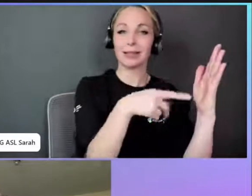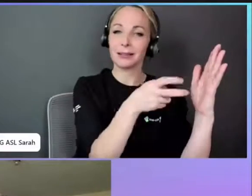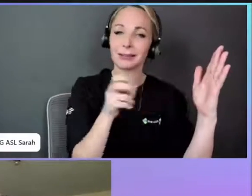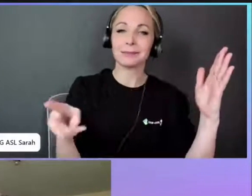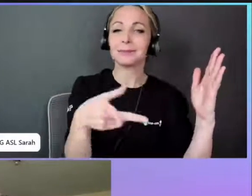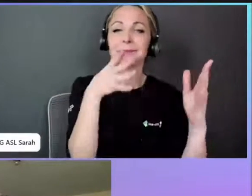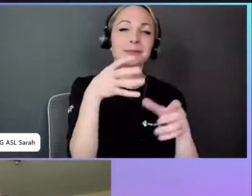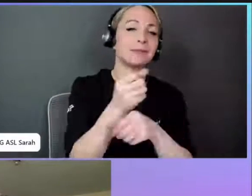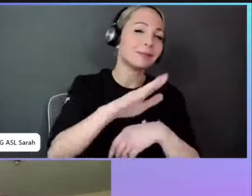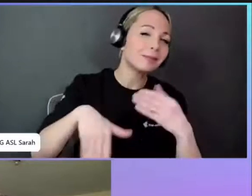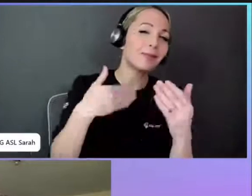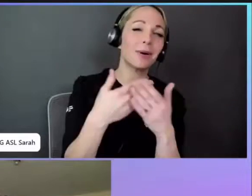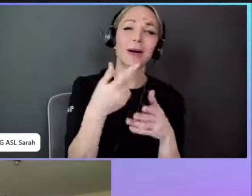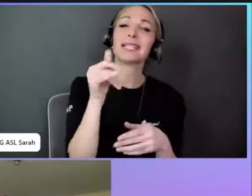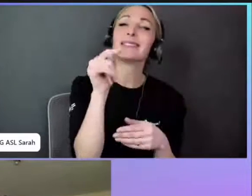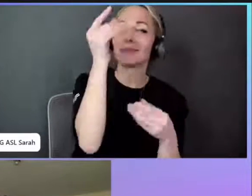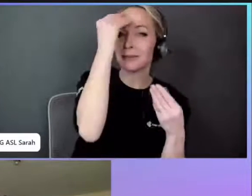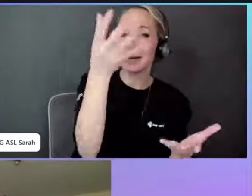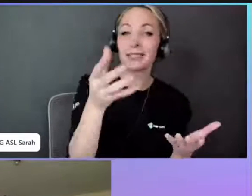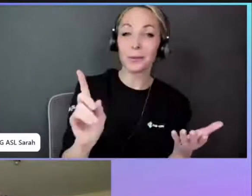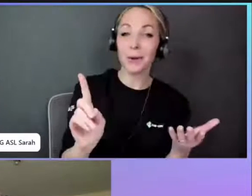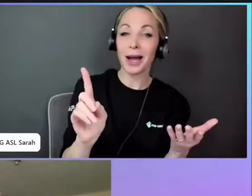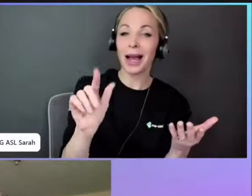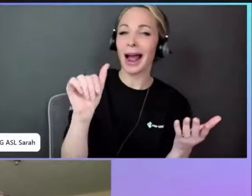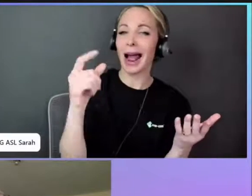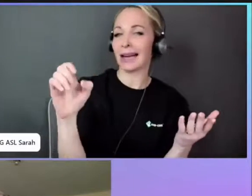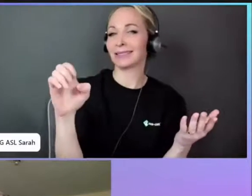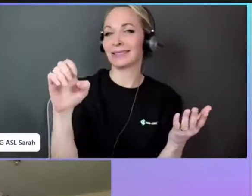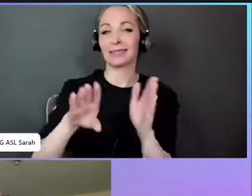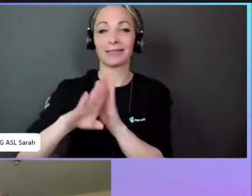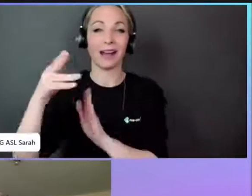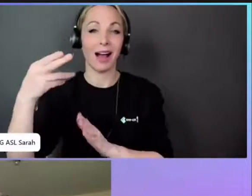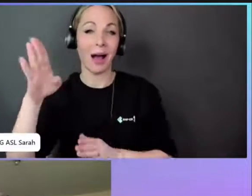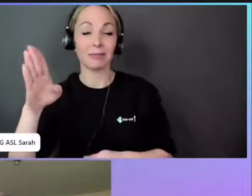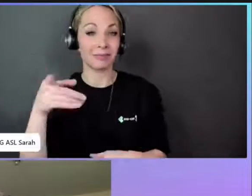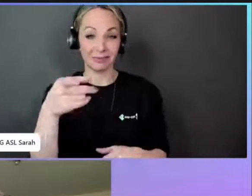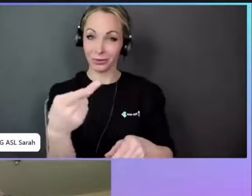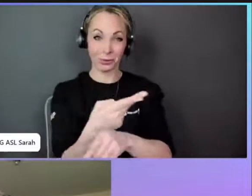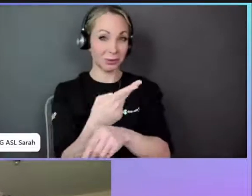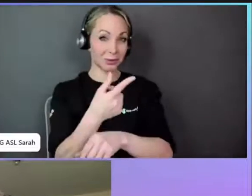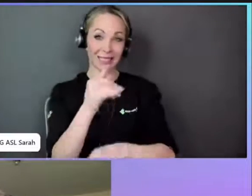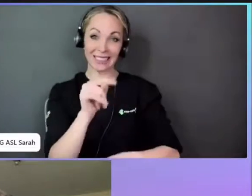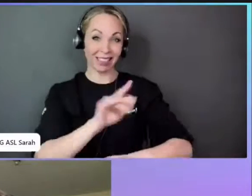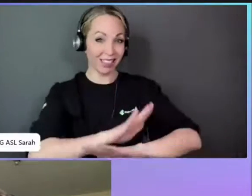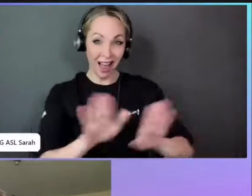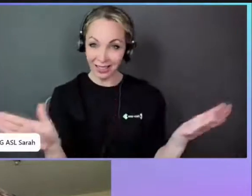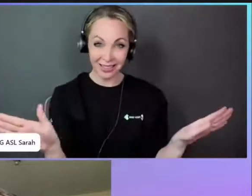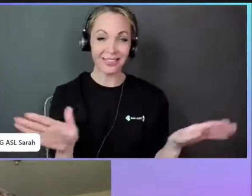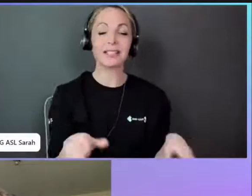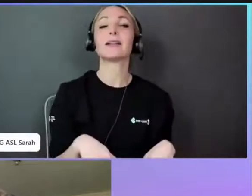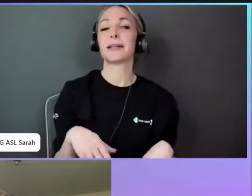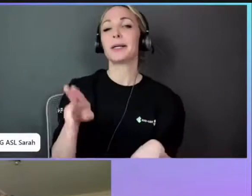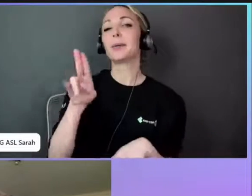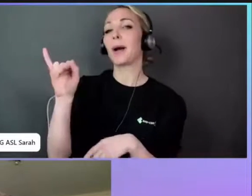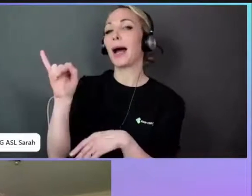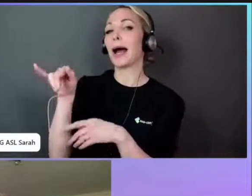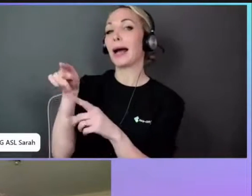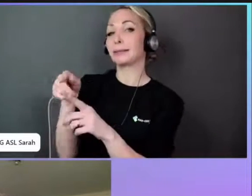with axe Developer Hub. If you aren't using Git at all, the UI will change from integrated